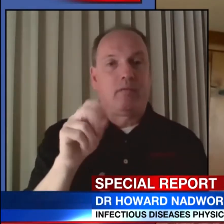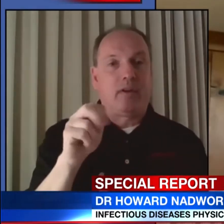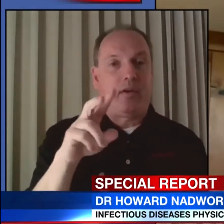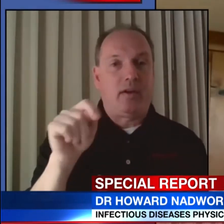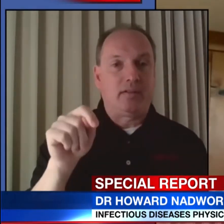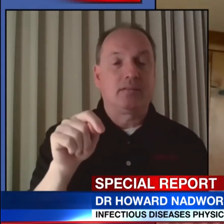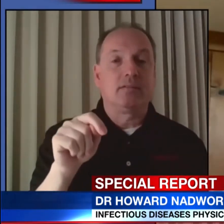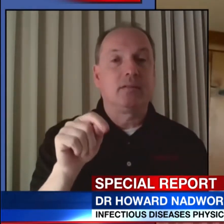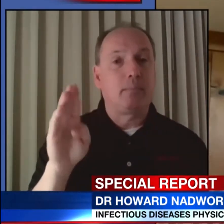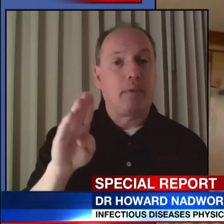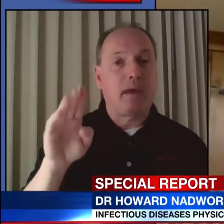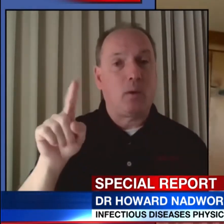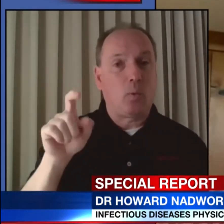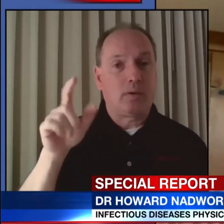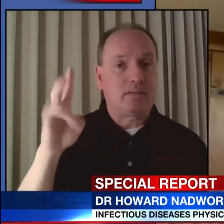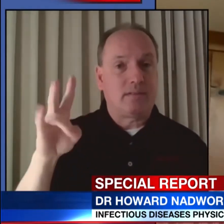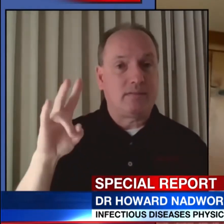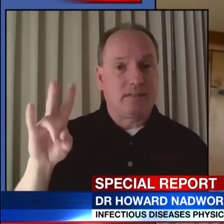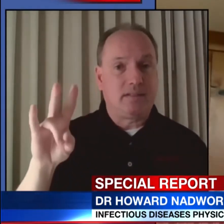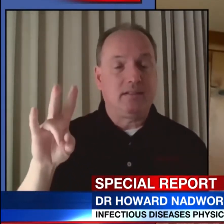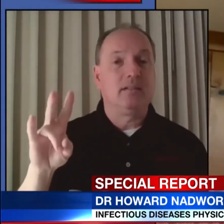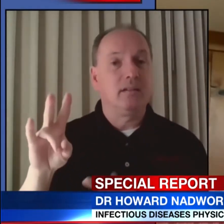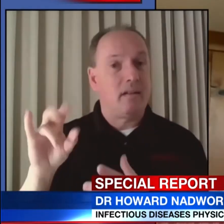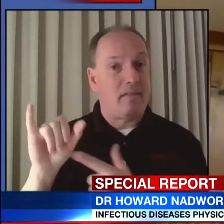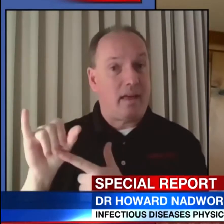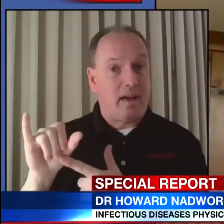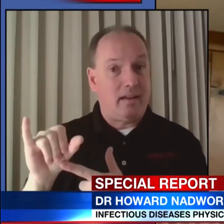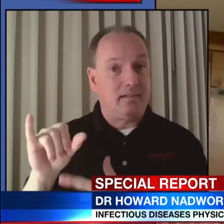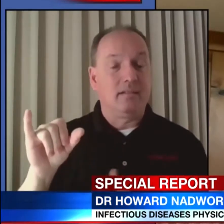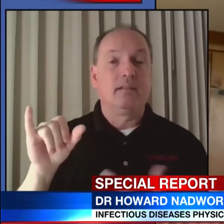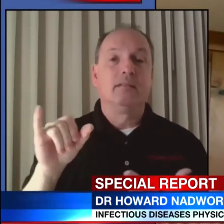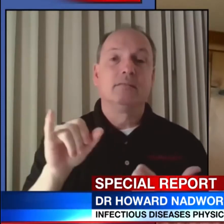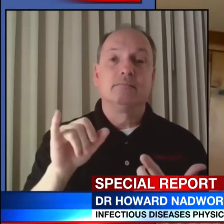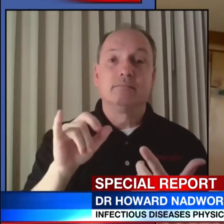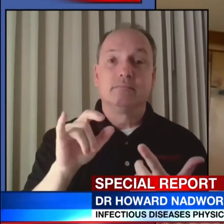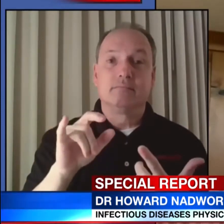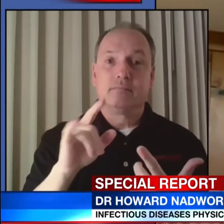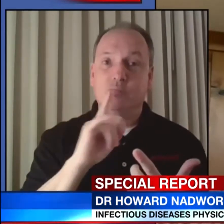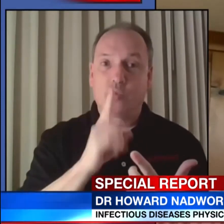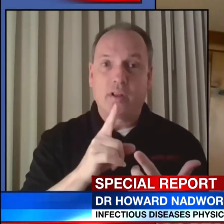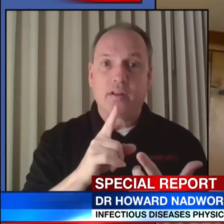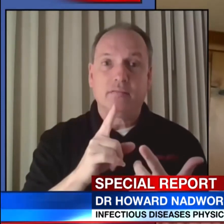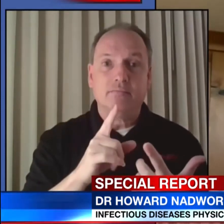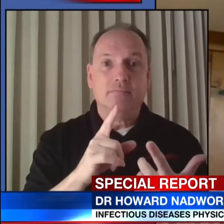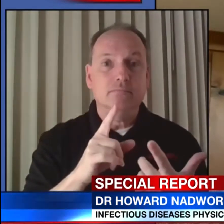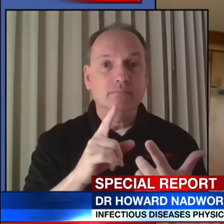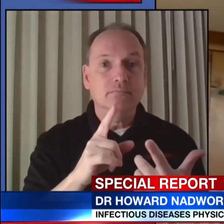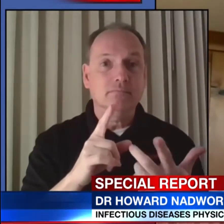VACCINATION. IN MANY CASES THE PEOPLE